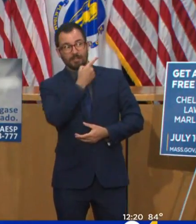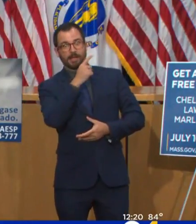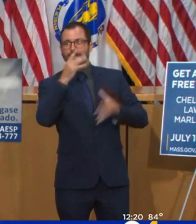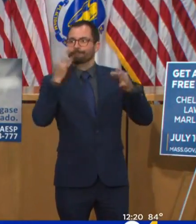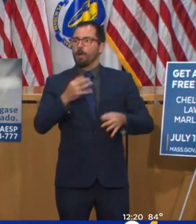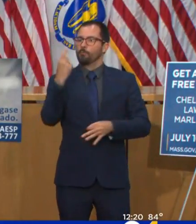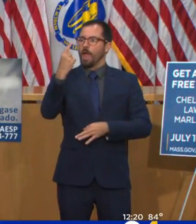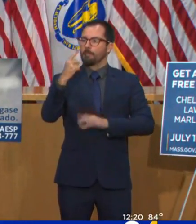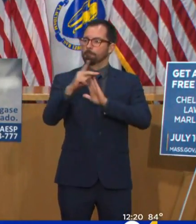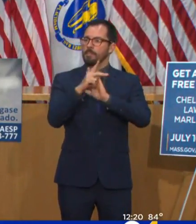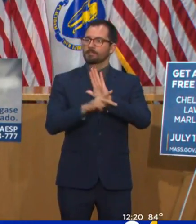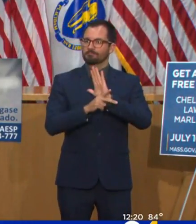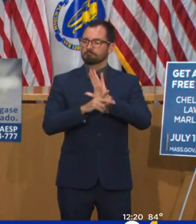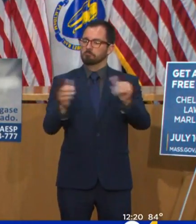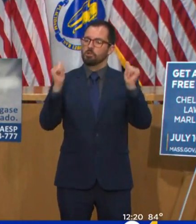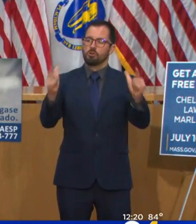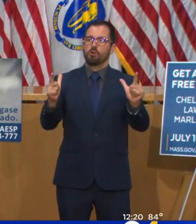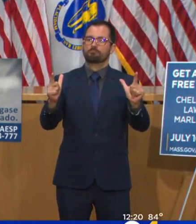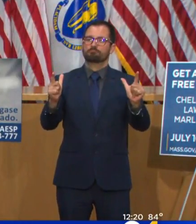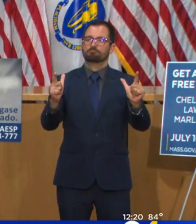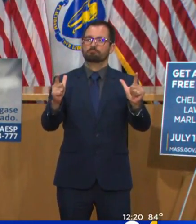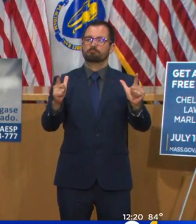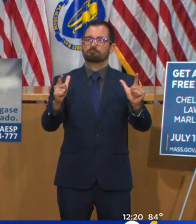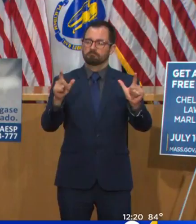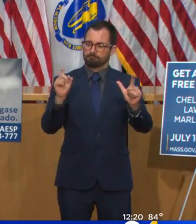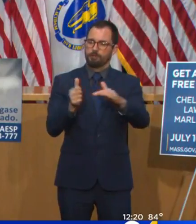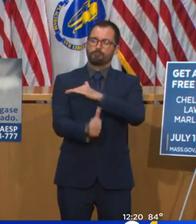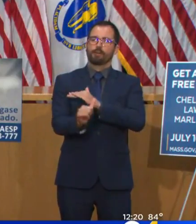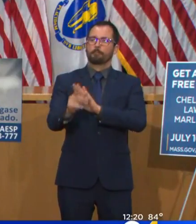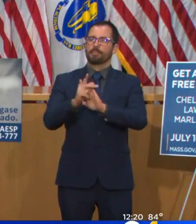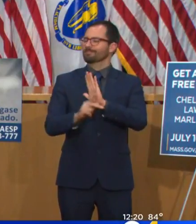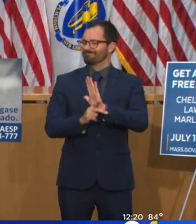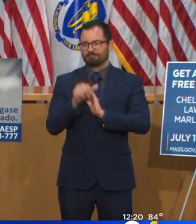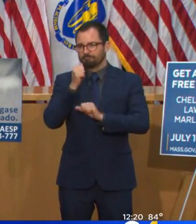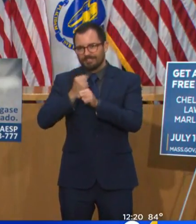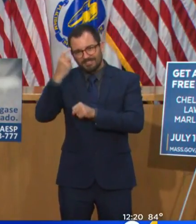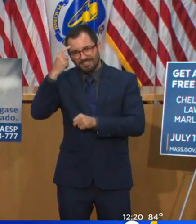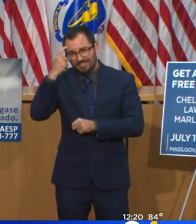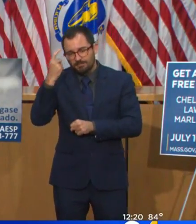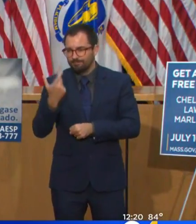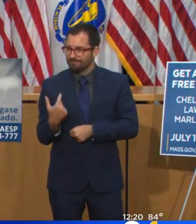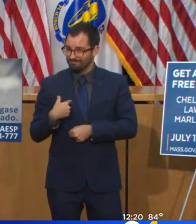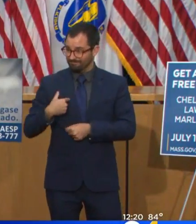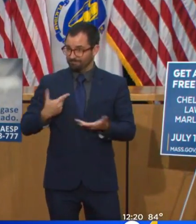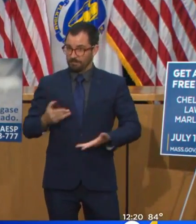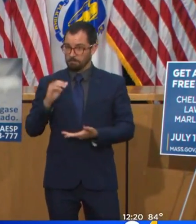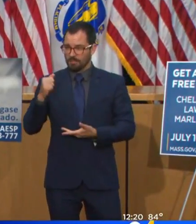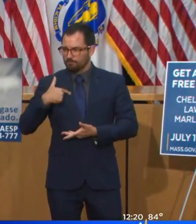FIRST OF ALL I DO NOT THINK ONE SIZE FITS ALL POLICY ON ANY OF THESE ISSUES MAKES SENSE. WHAT WE HAVE DONE HERE IN